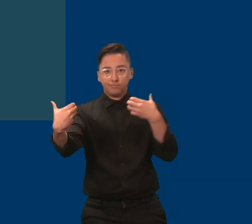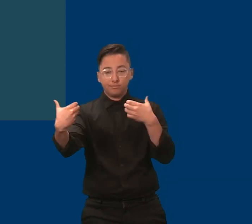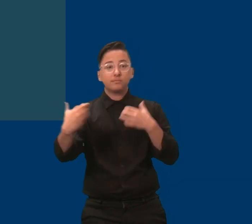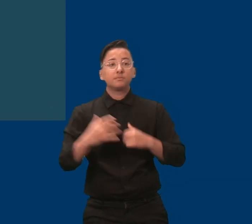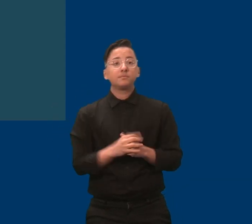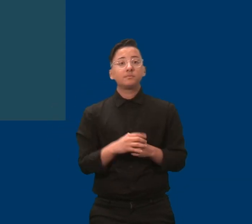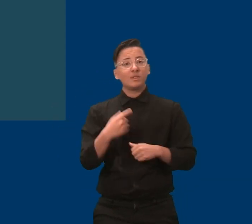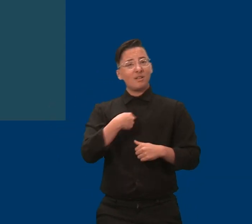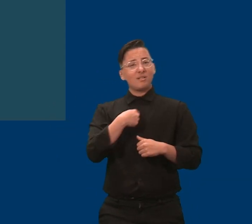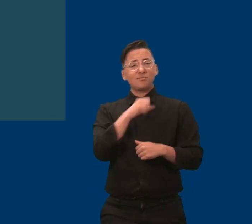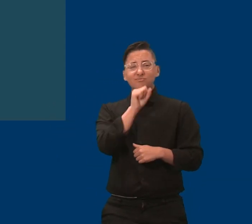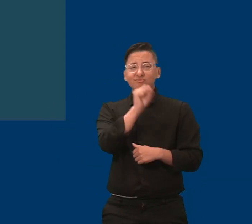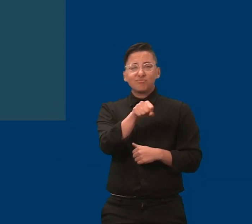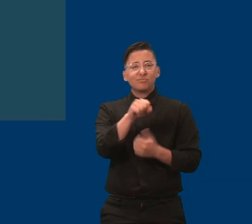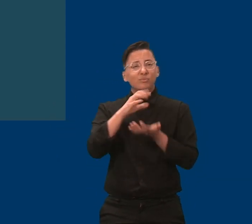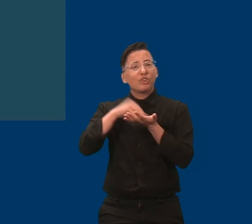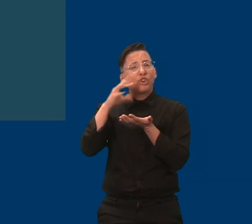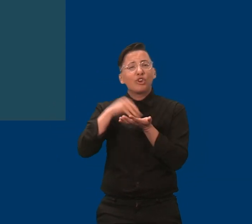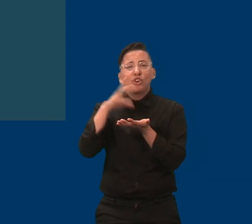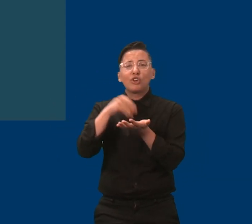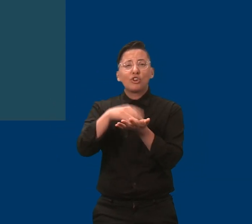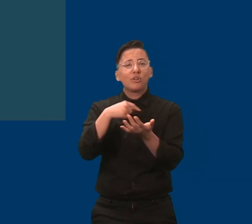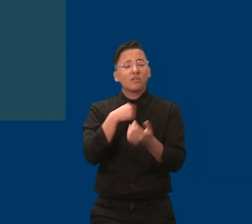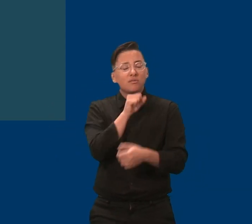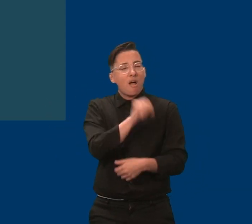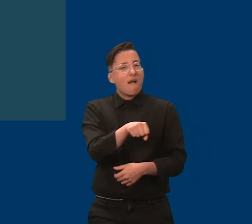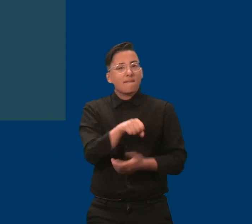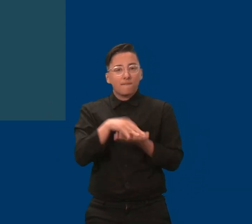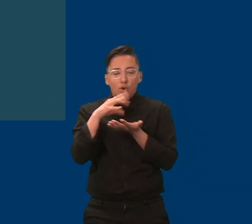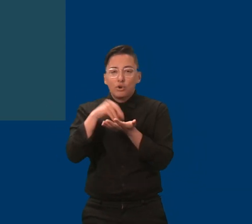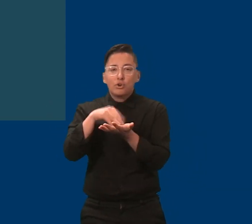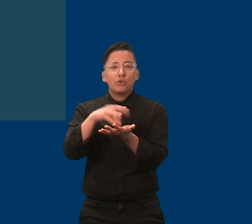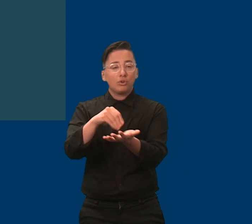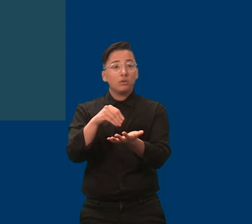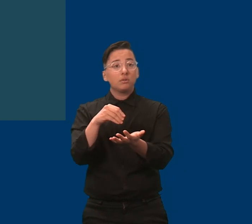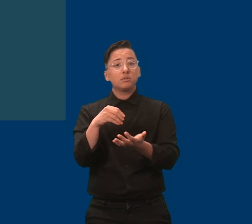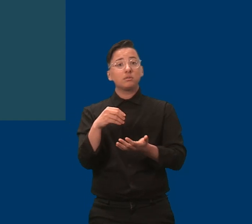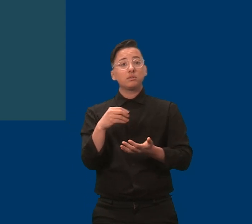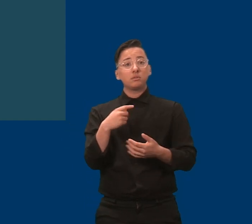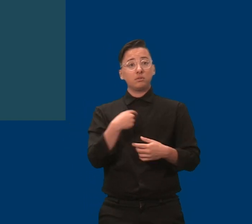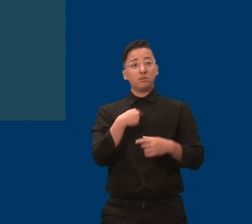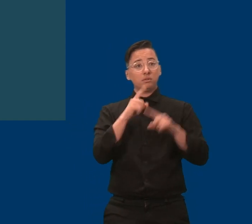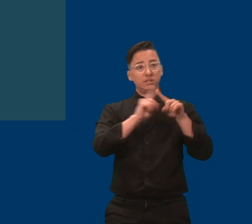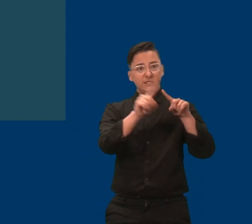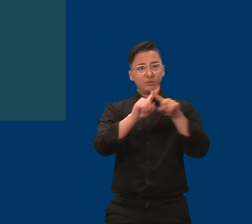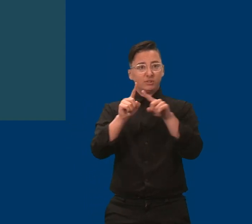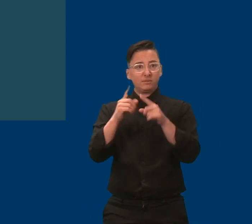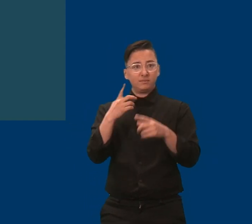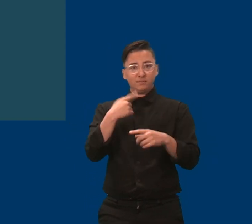I just learn differently, and it may take me a little longer.